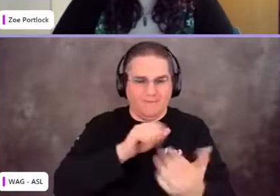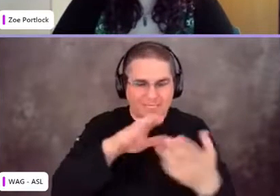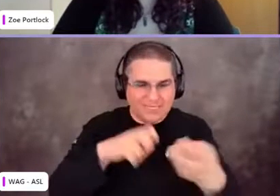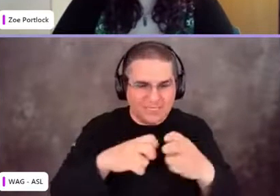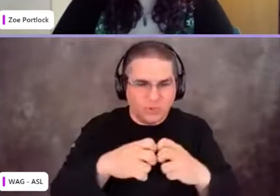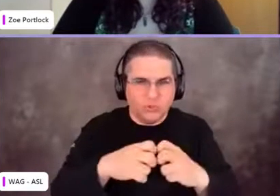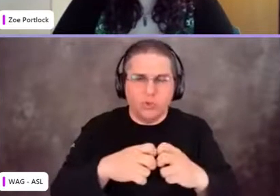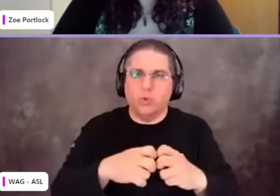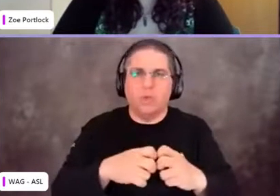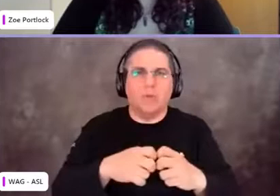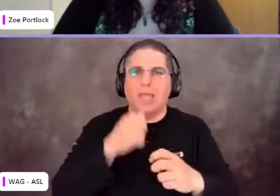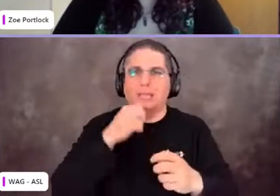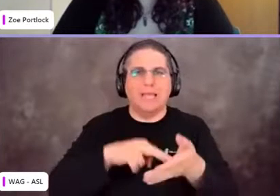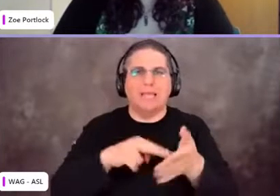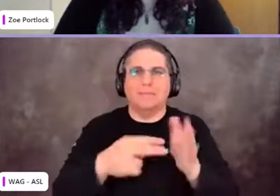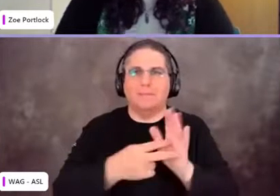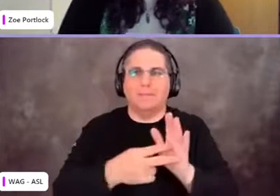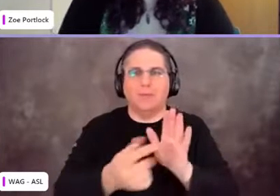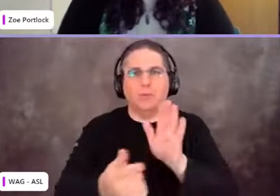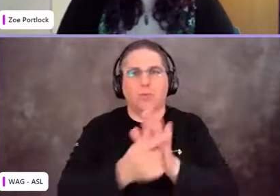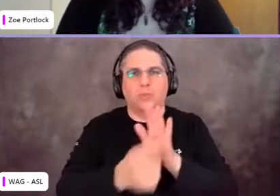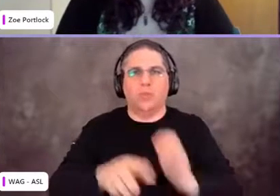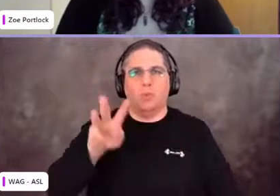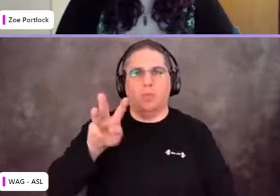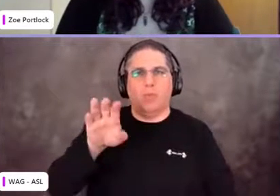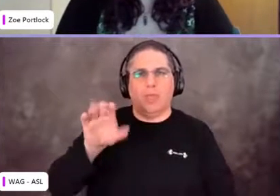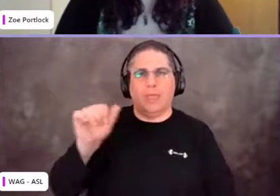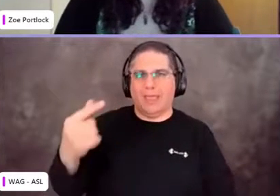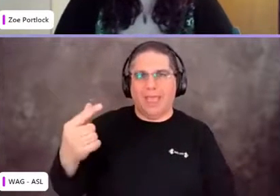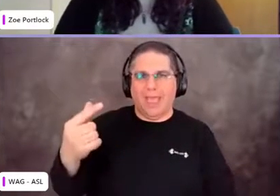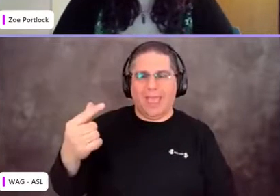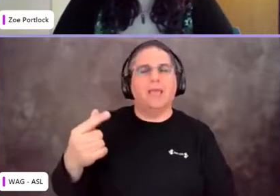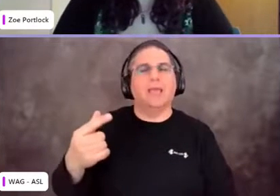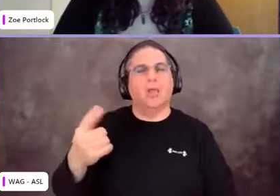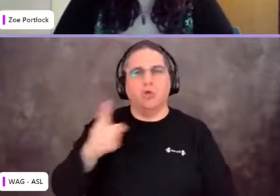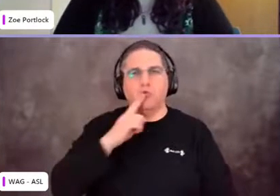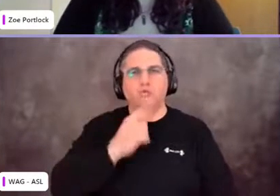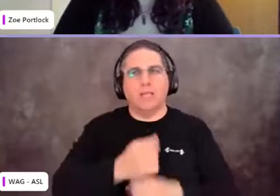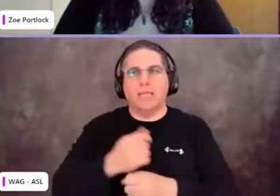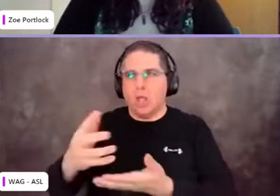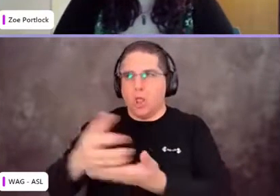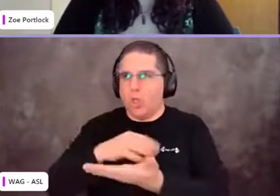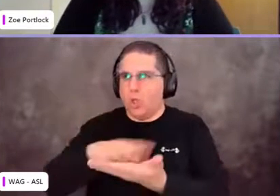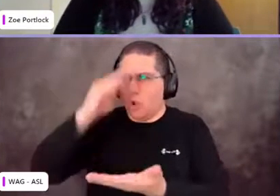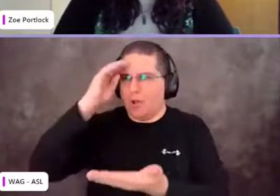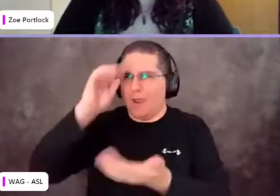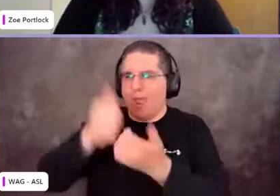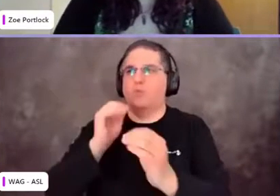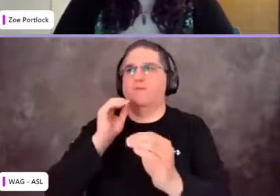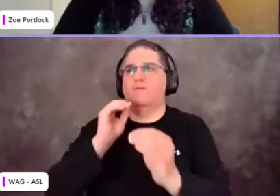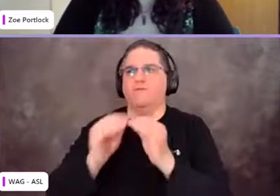making sure that it's very easy for developers so when they get an issue, it's not